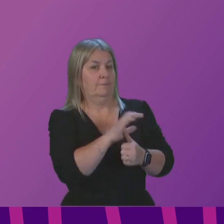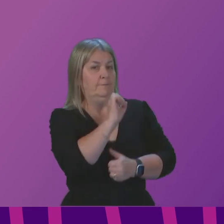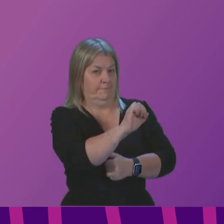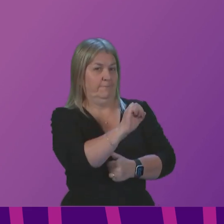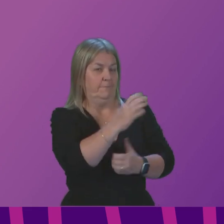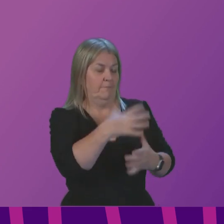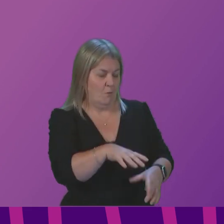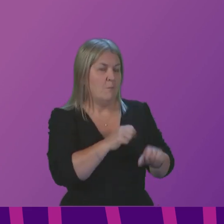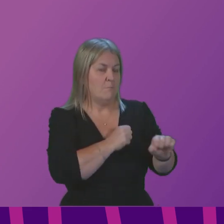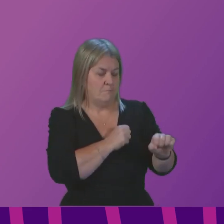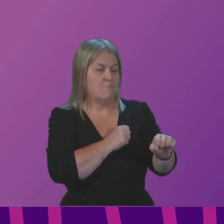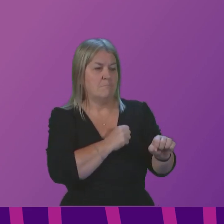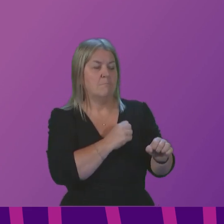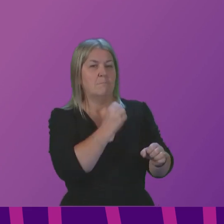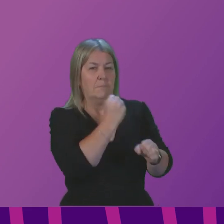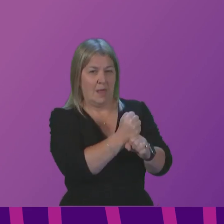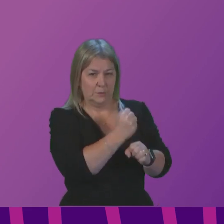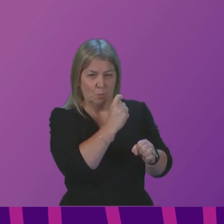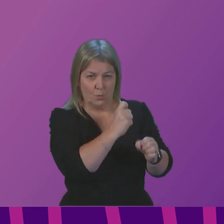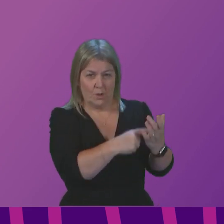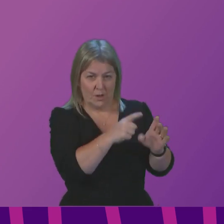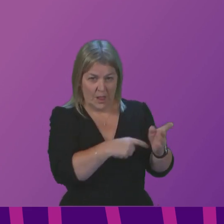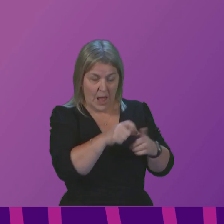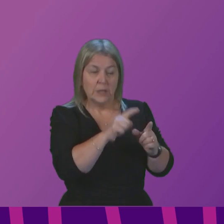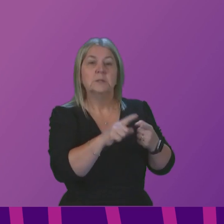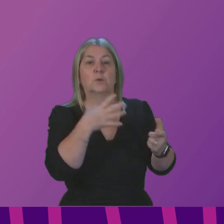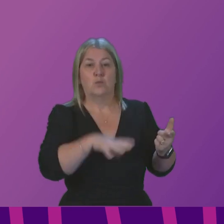Greater Glasgow and Clyde this morning to start to establish the facts, and I have asked